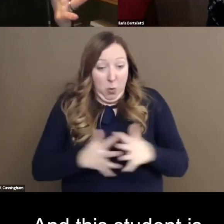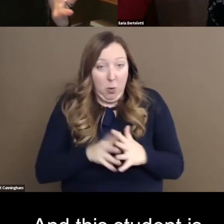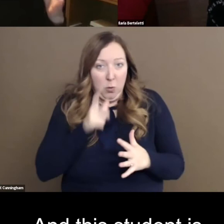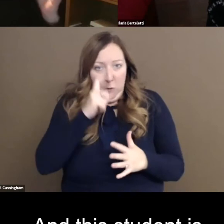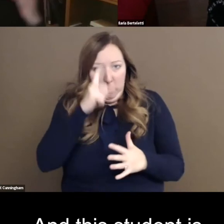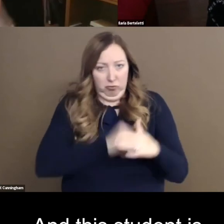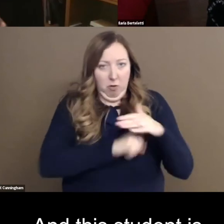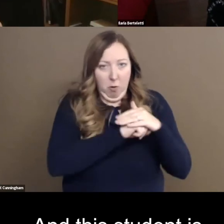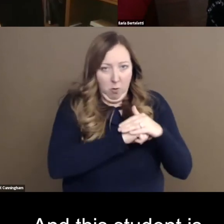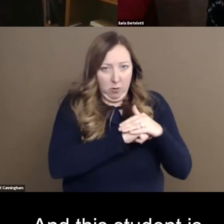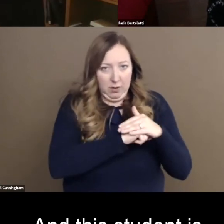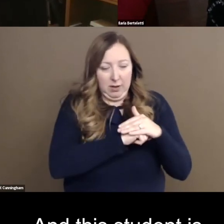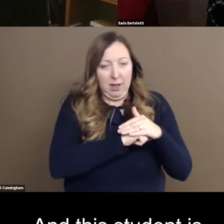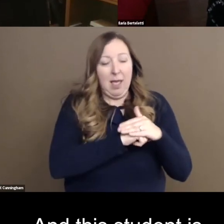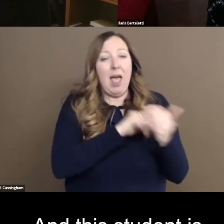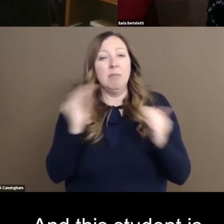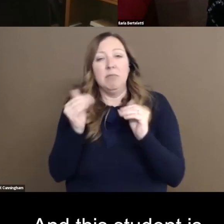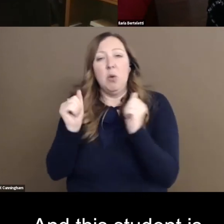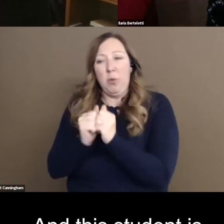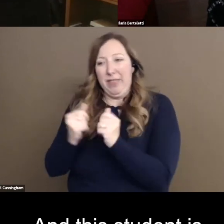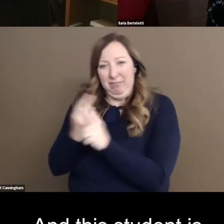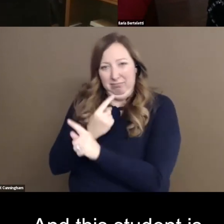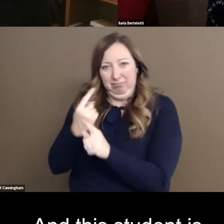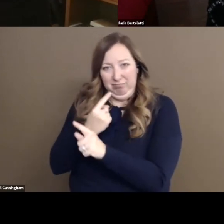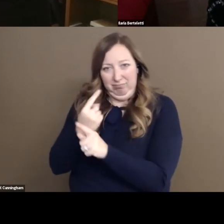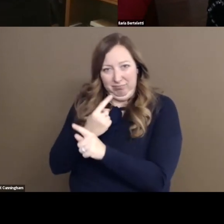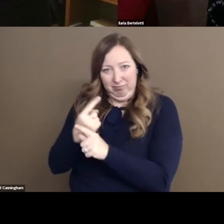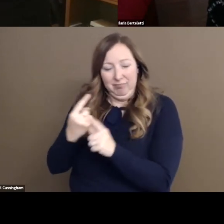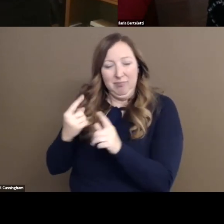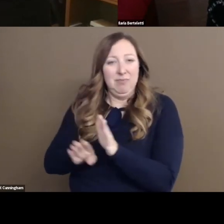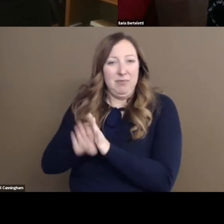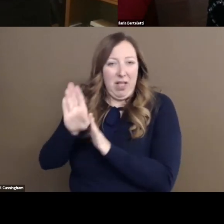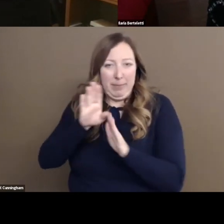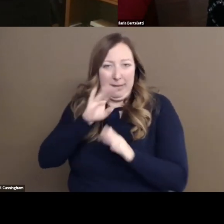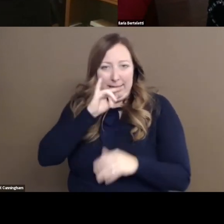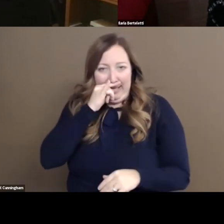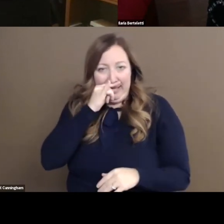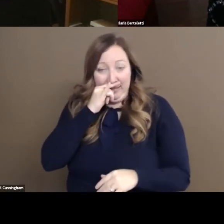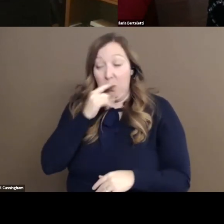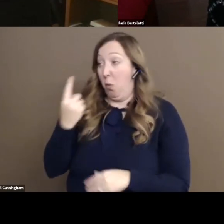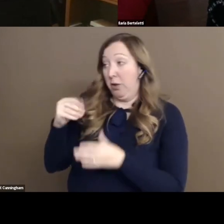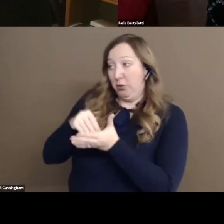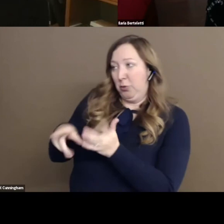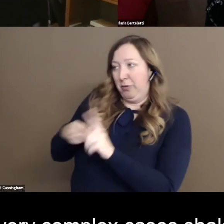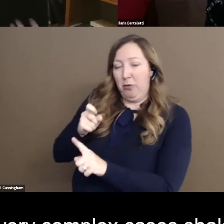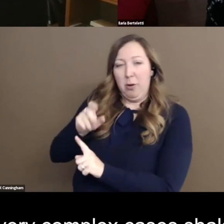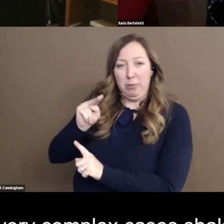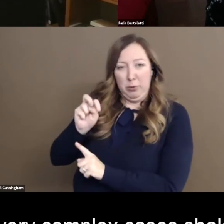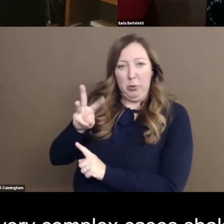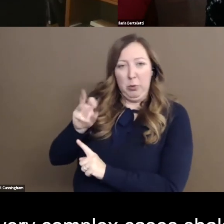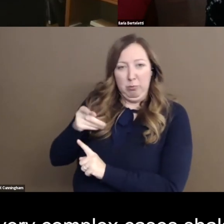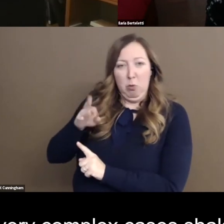and this student is actually very interested in pursuing the question of